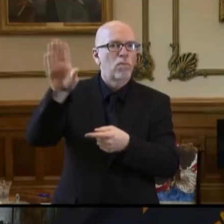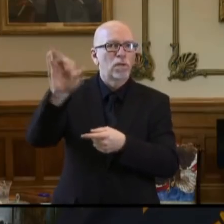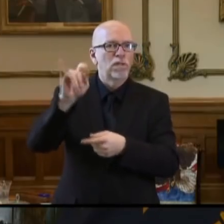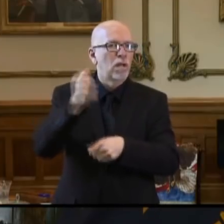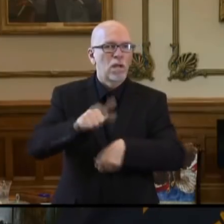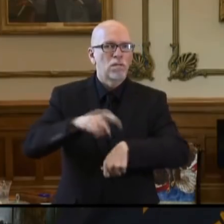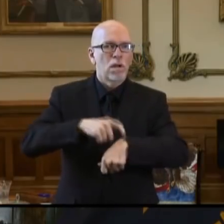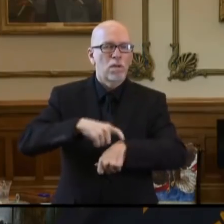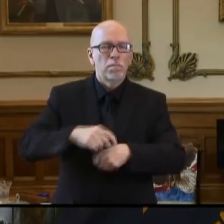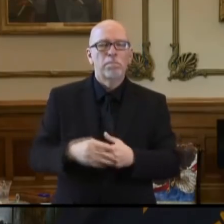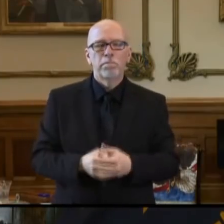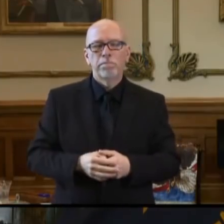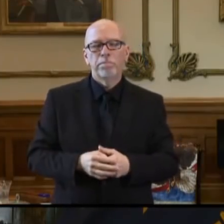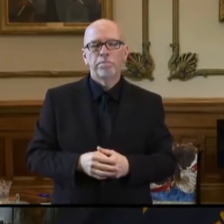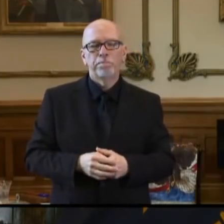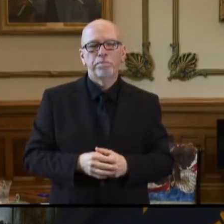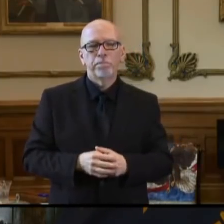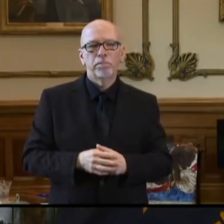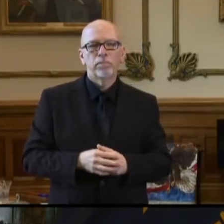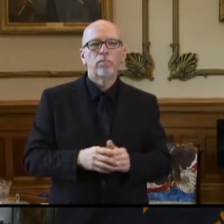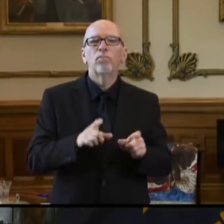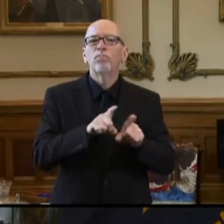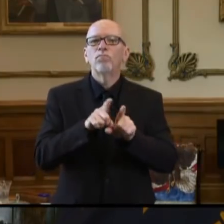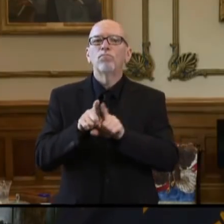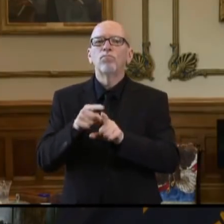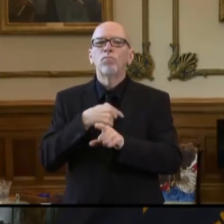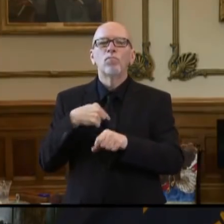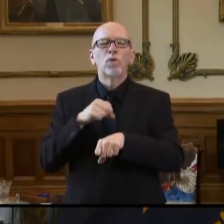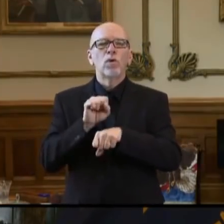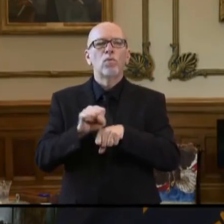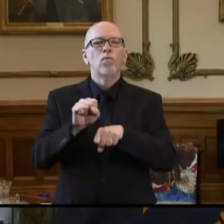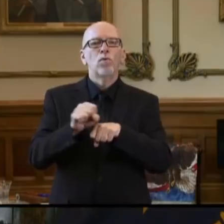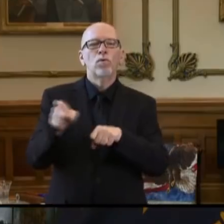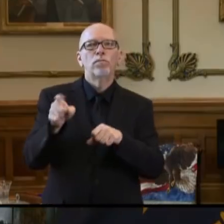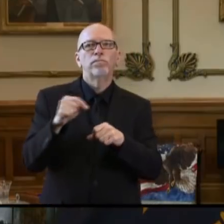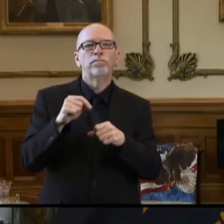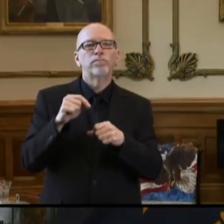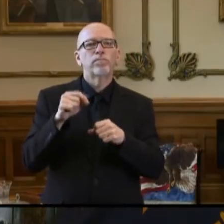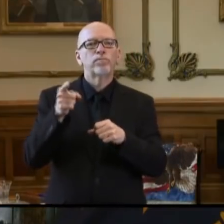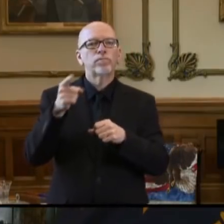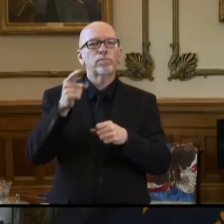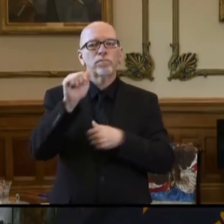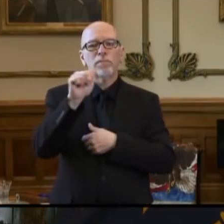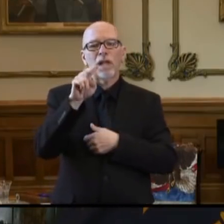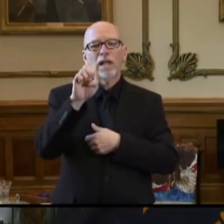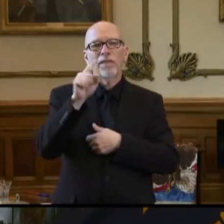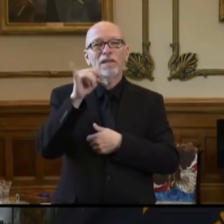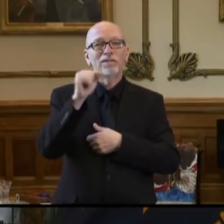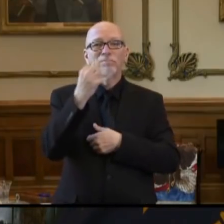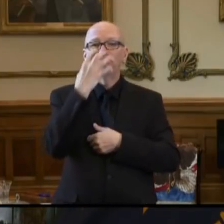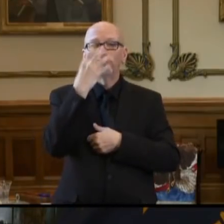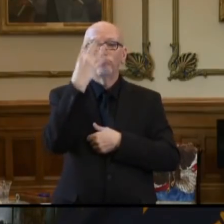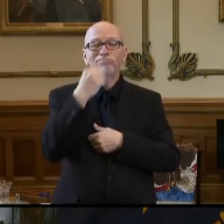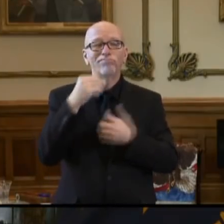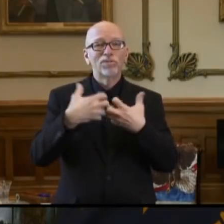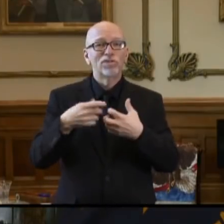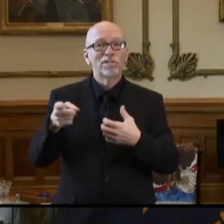CAN REACH OUT TO THAT AND WE CAN TRANSFER AND GET THE RIGHT AMOUNT OF VENTILATORS TO THEIR SITE AT ANY TIME. IN ADDITION